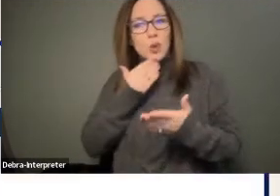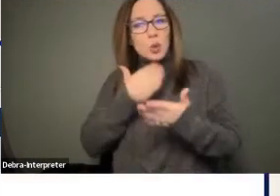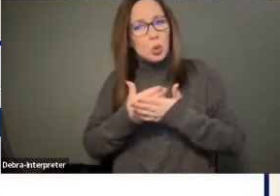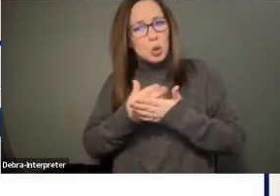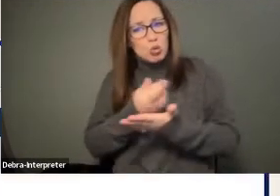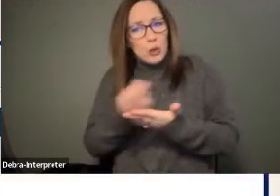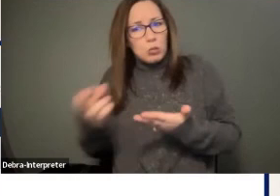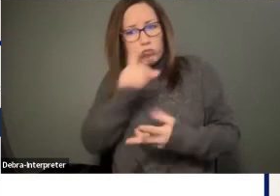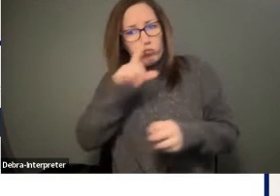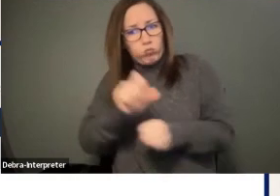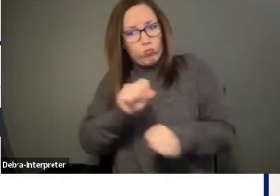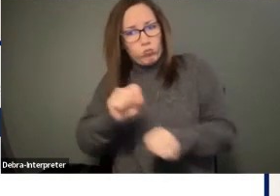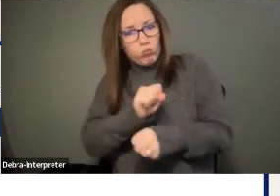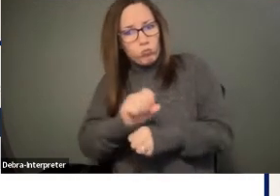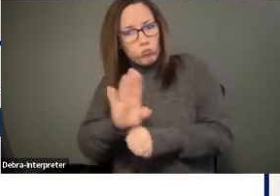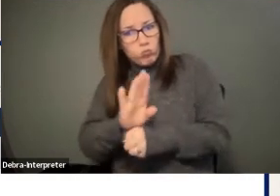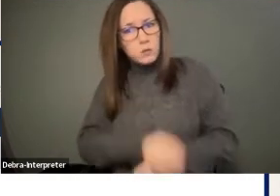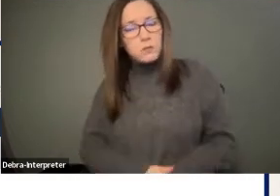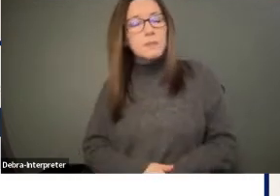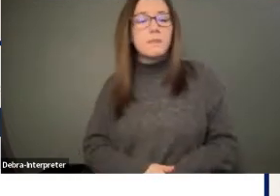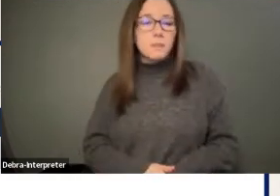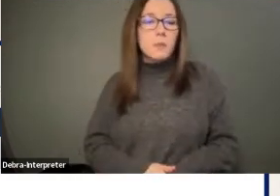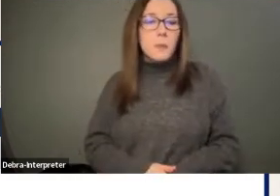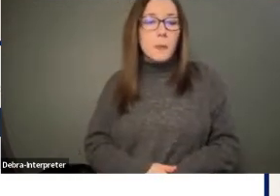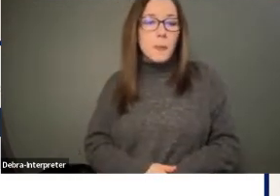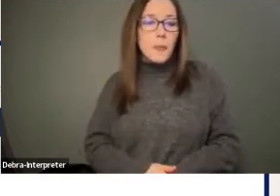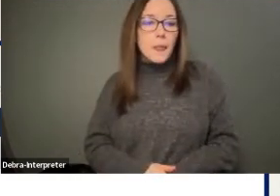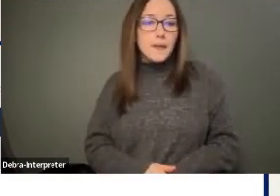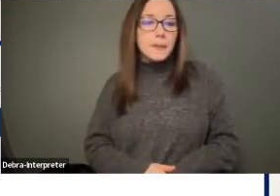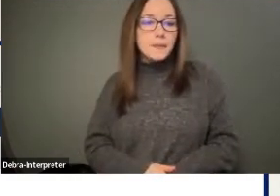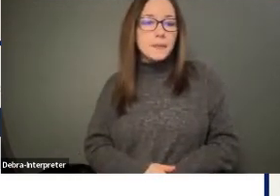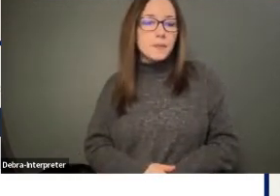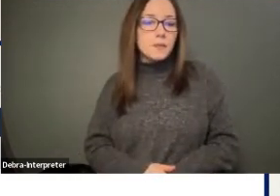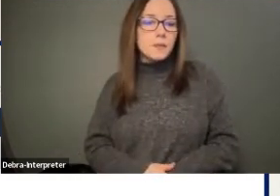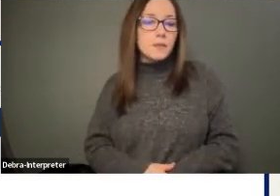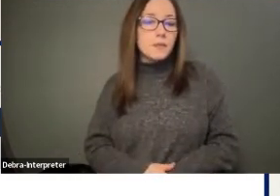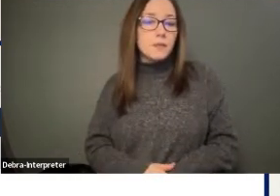again sourced from universities, the USDA itself